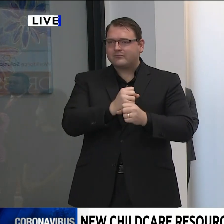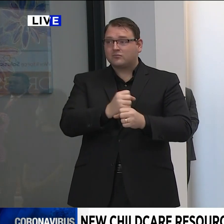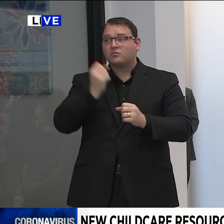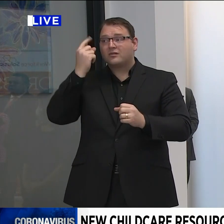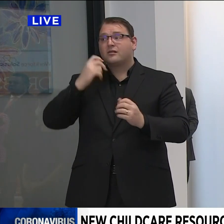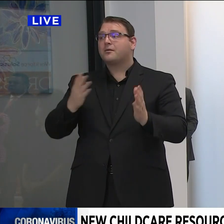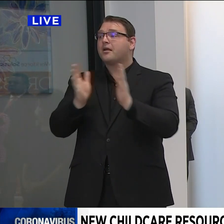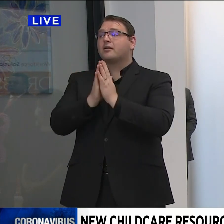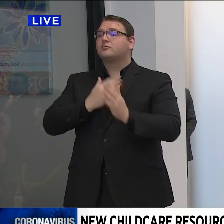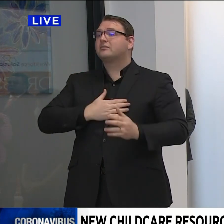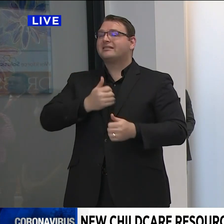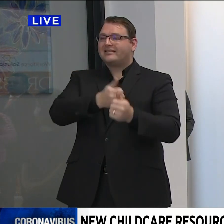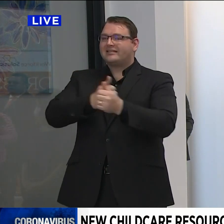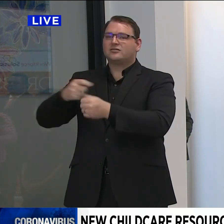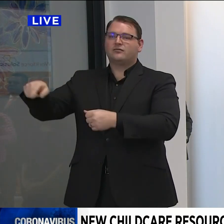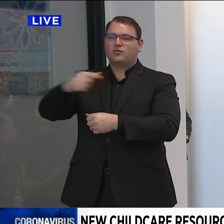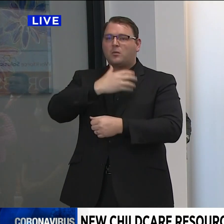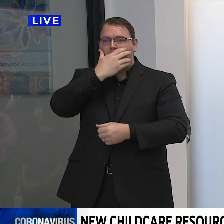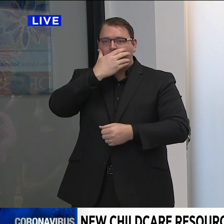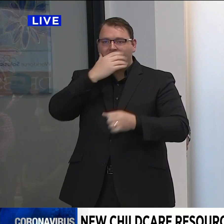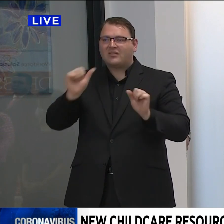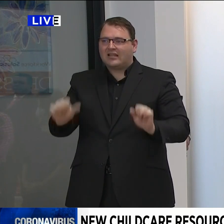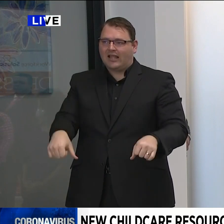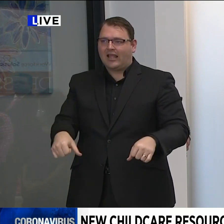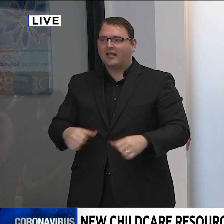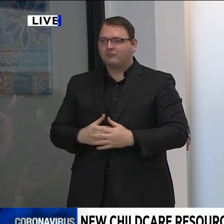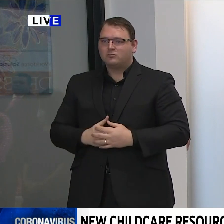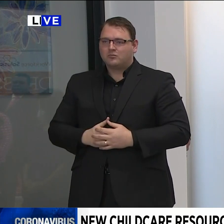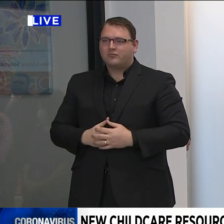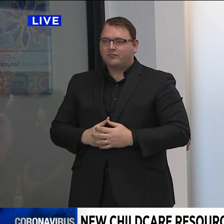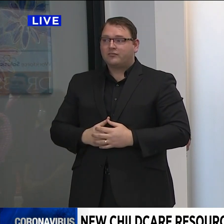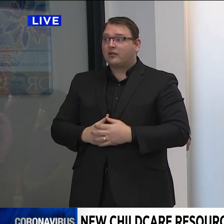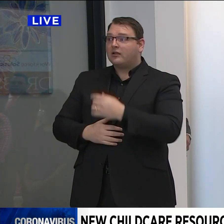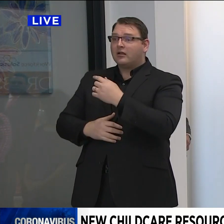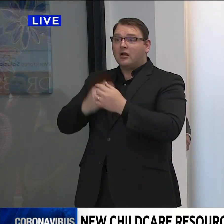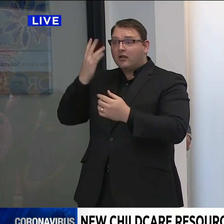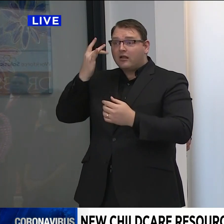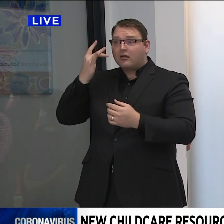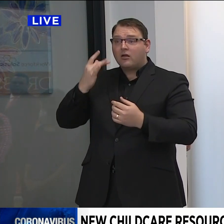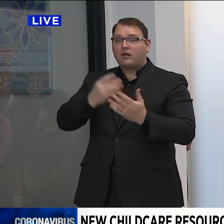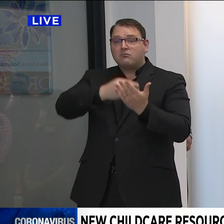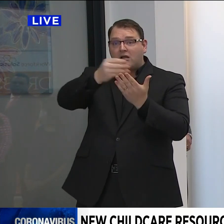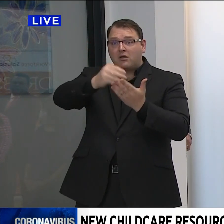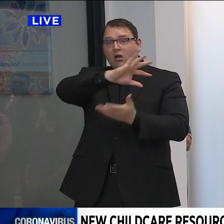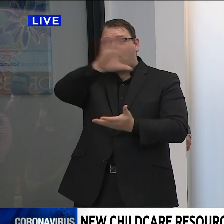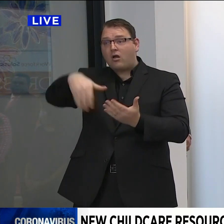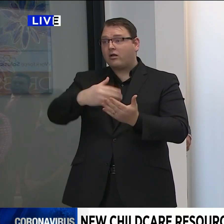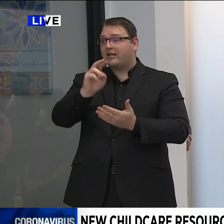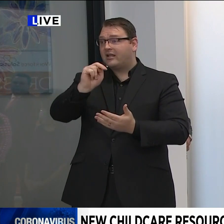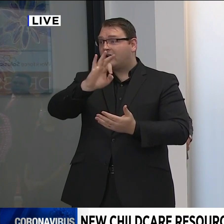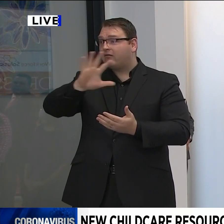said or you can go to ready here is dot org here is dot org and the guidance is there, but and the guidance is there, but we do ask everyone who isn’t we do ask everyone who isn’t about to please wear a some about to please wear a some sort of a face mask and ideally sort of a face mask and ideally to not have it be the kind of